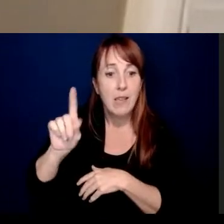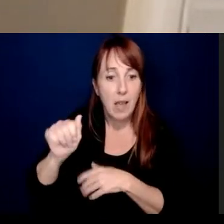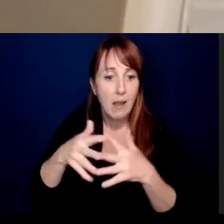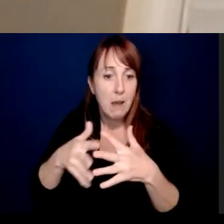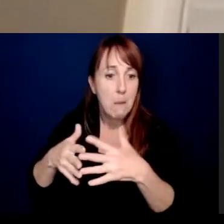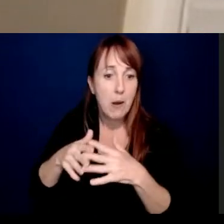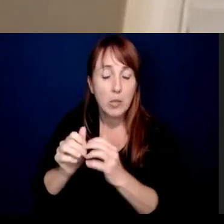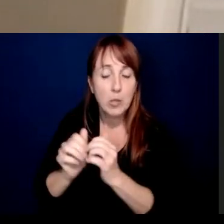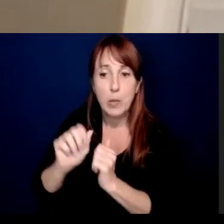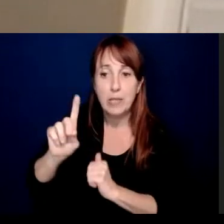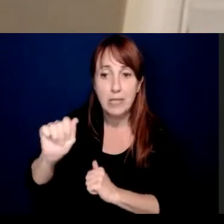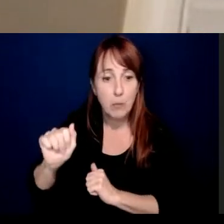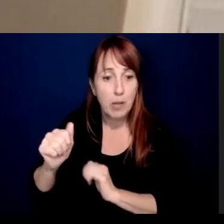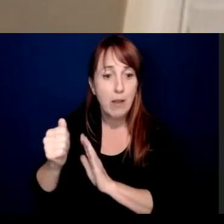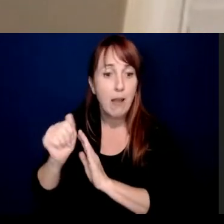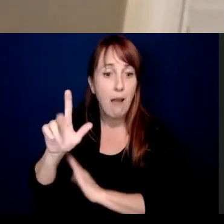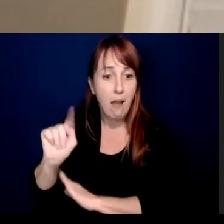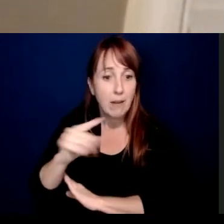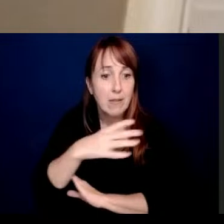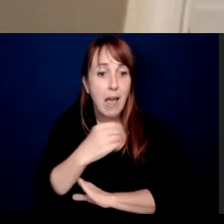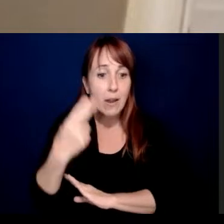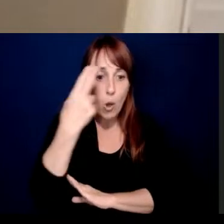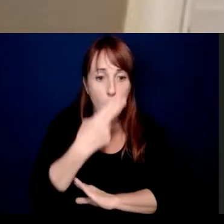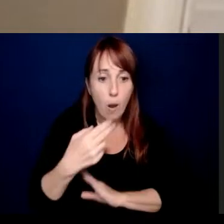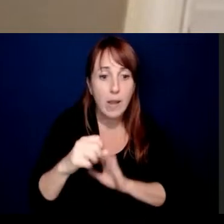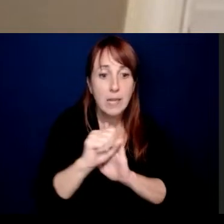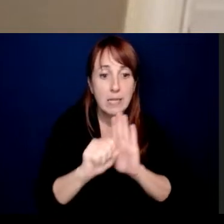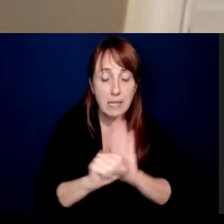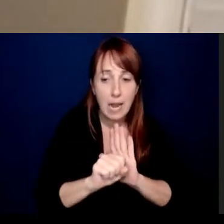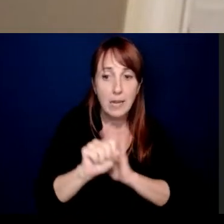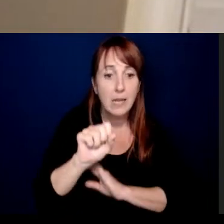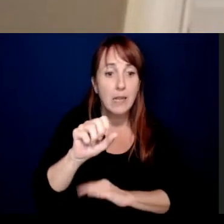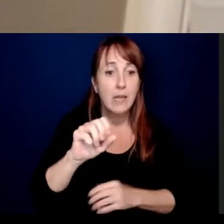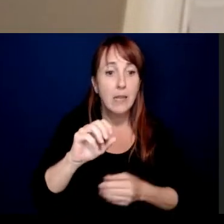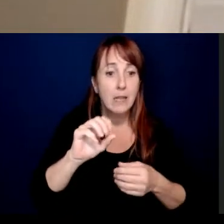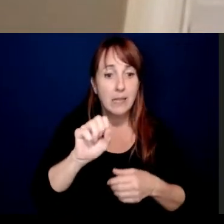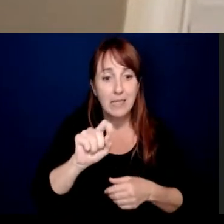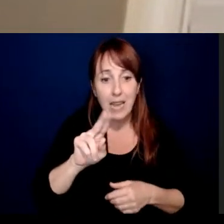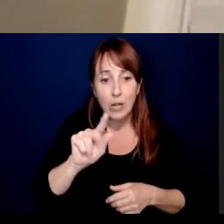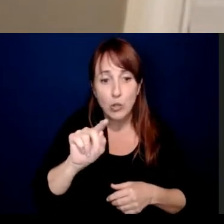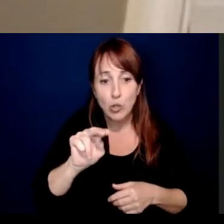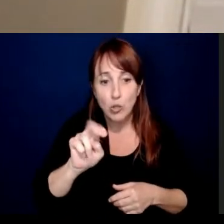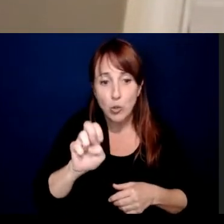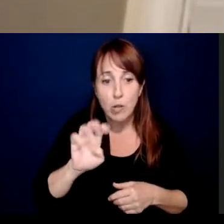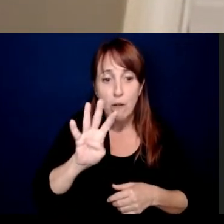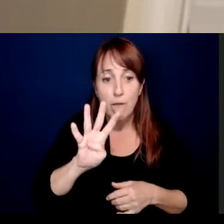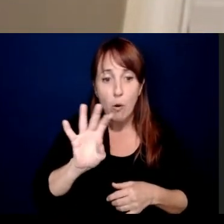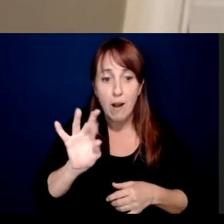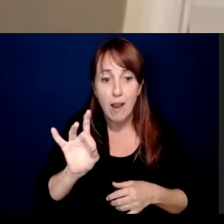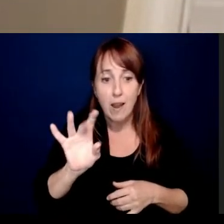and Hawaii statute 4 8 9, the public accommodation statute.